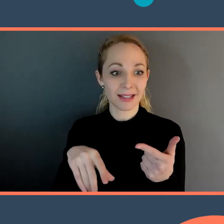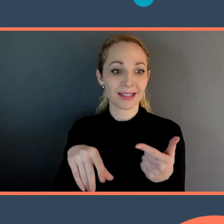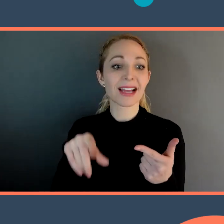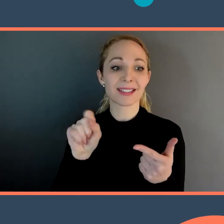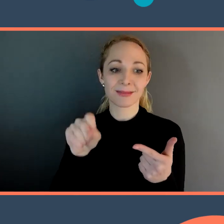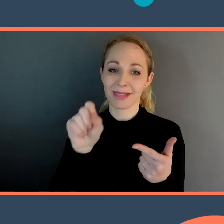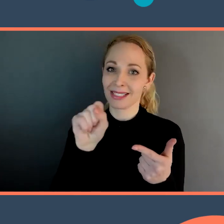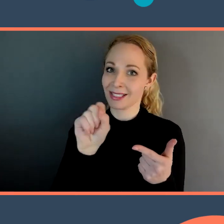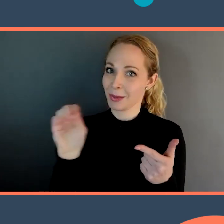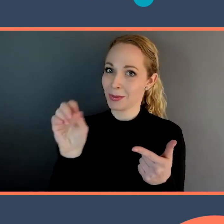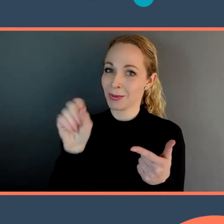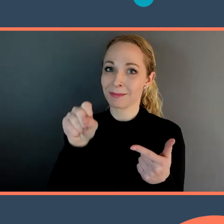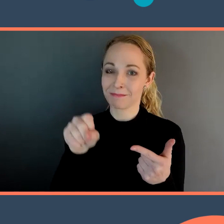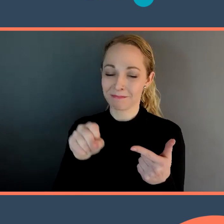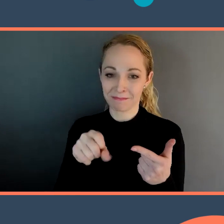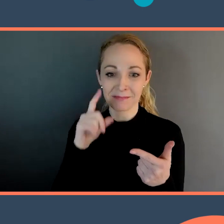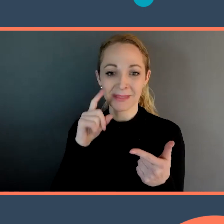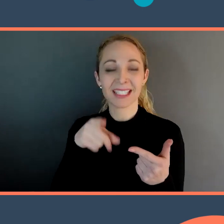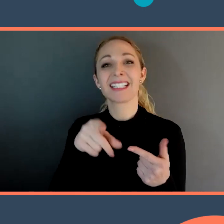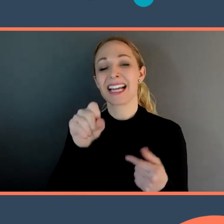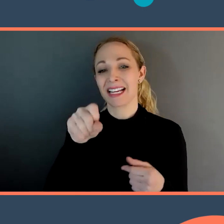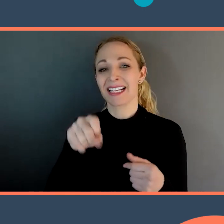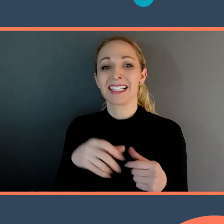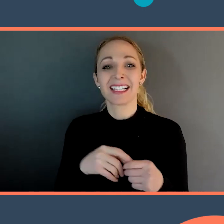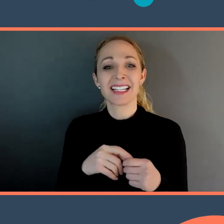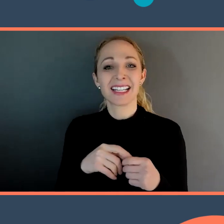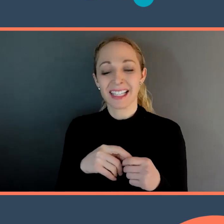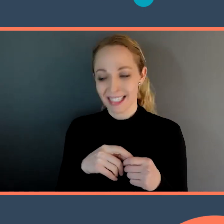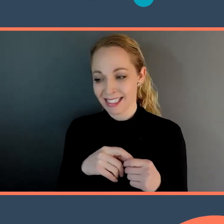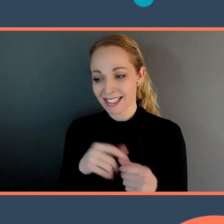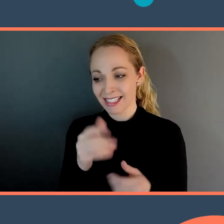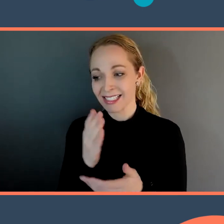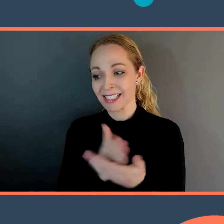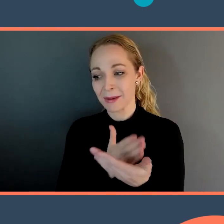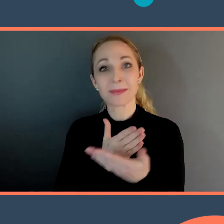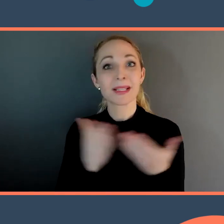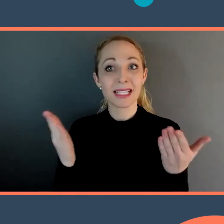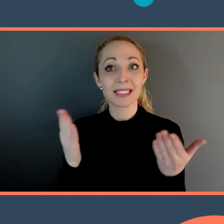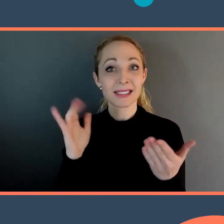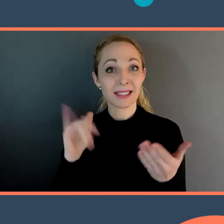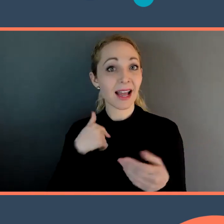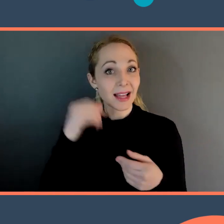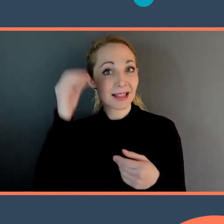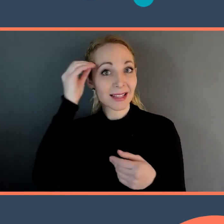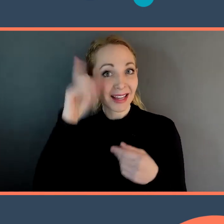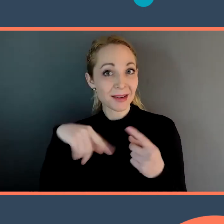SSO. YES. AND SOME THINGS THAT I THINK OF ARE YOUR NAVIGATION